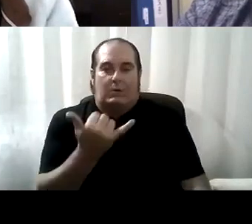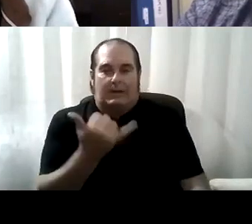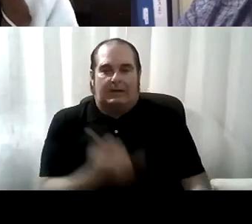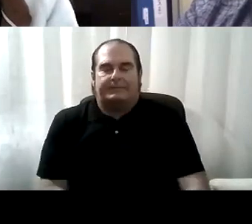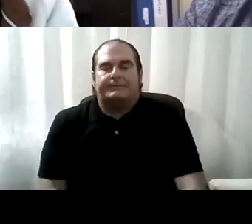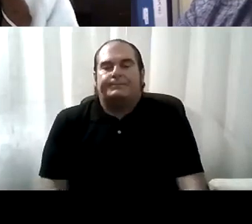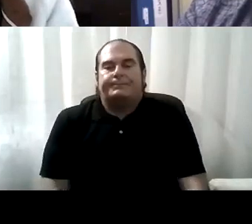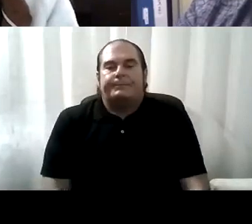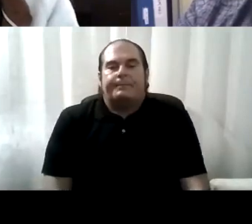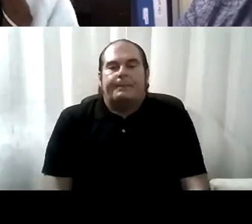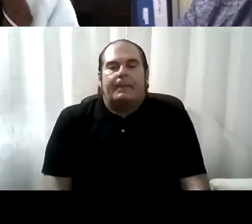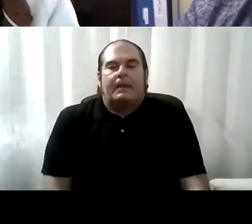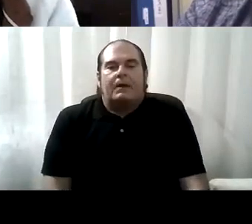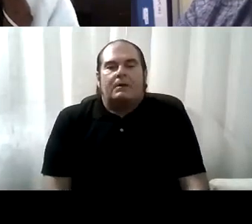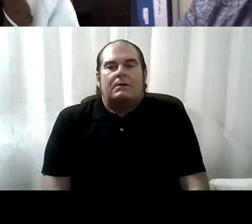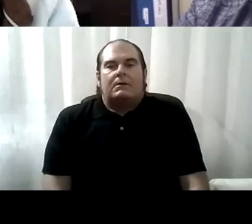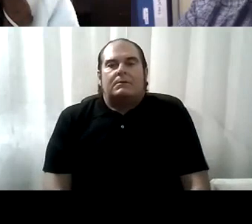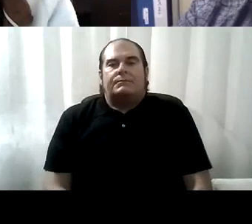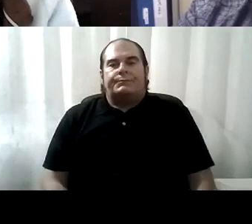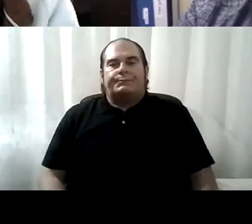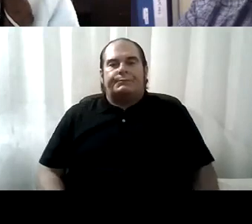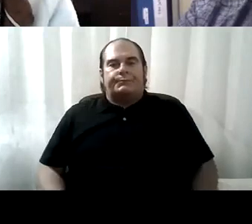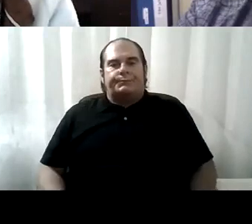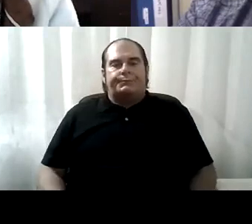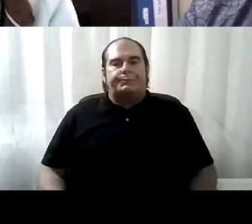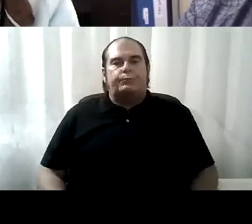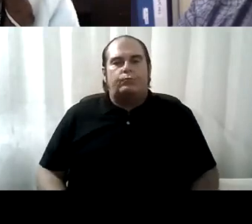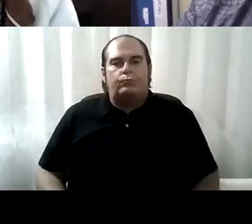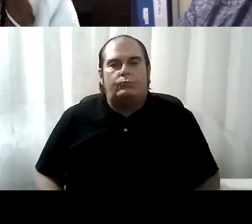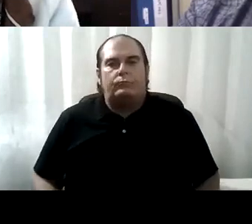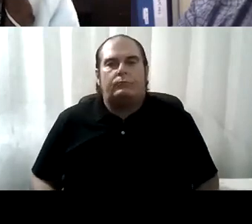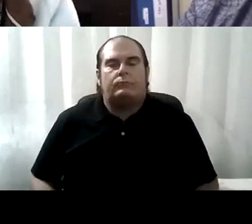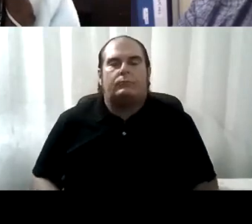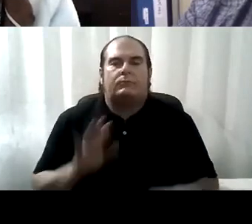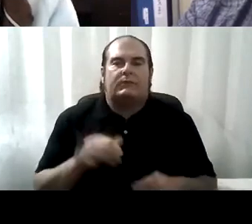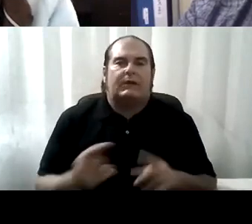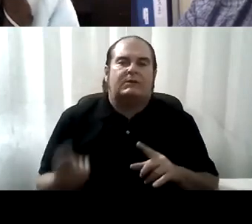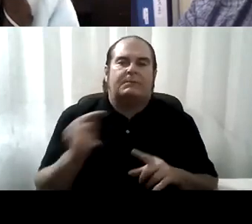Great. And that kind of connects to one of the other questions that we've got.